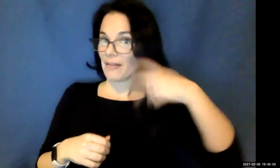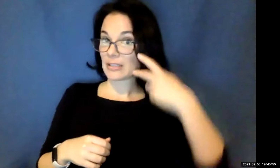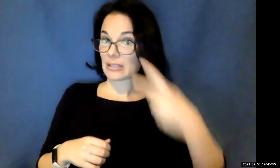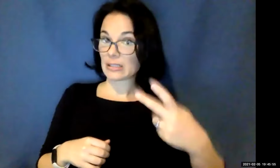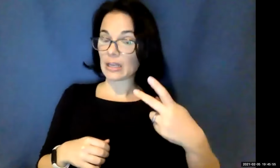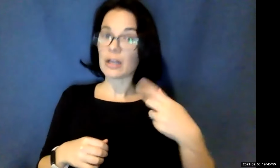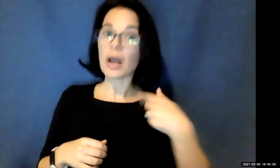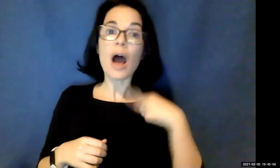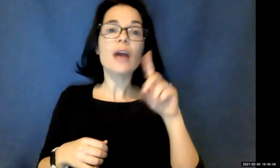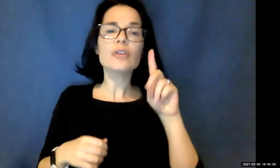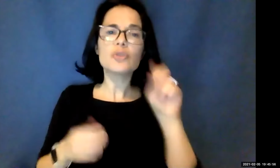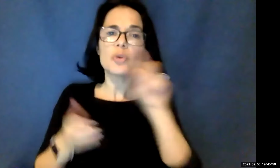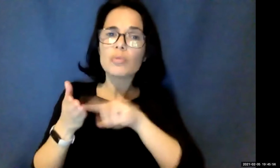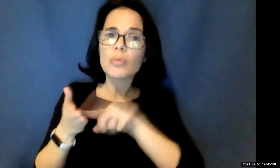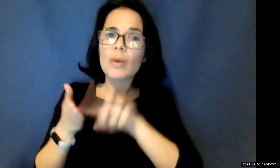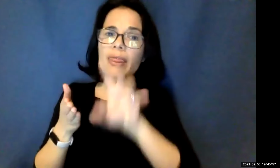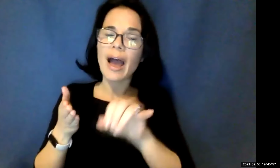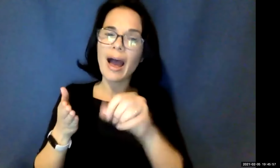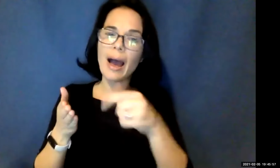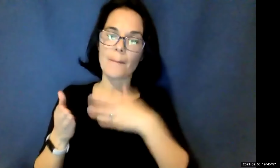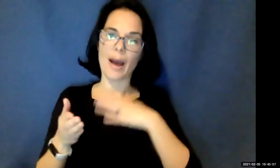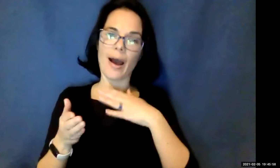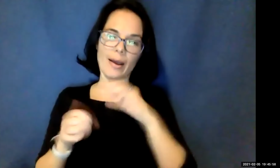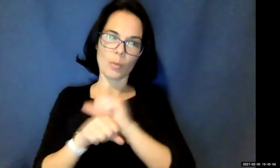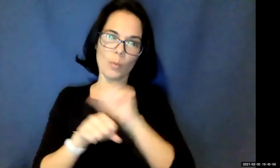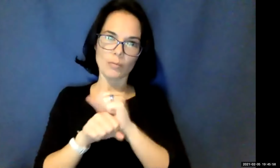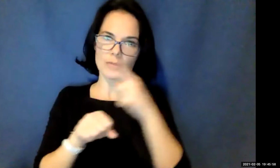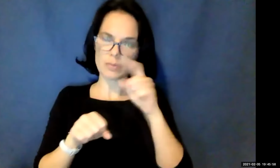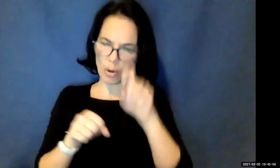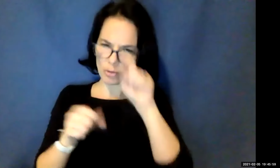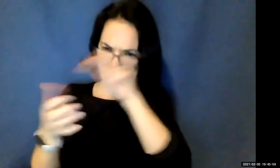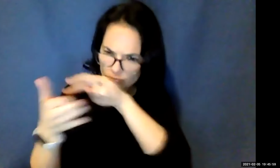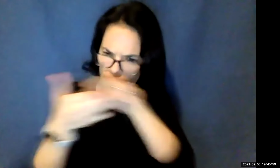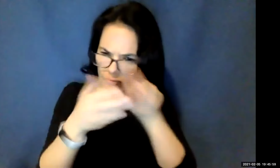I mean, my job is to look at a lot of the research, right, and understand et cetera, but I have